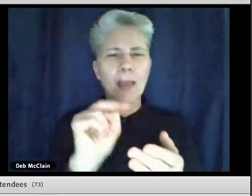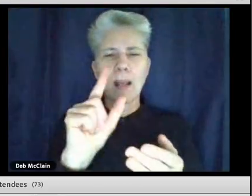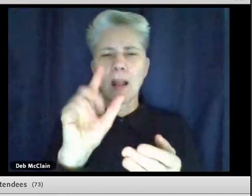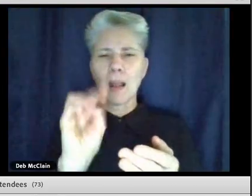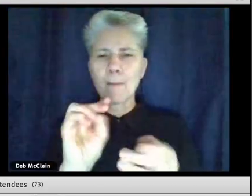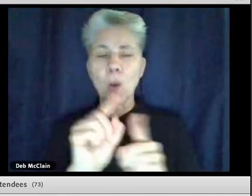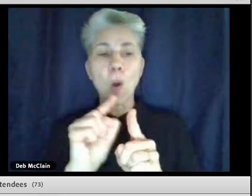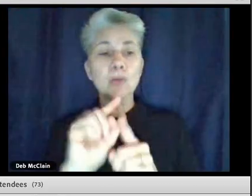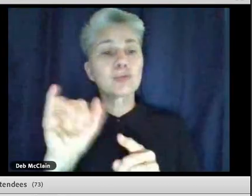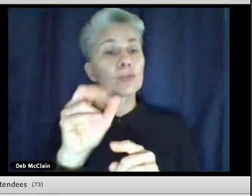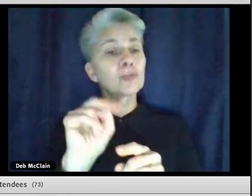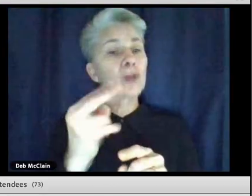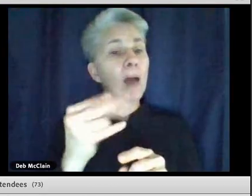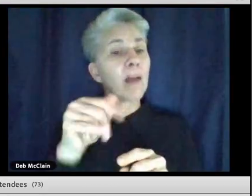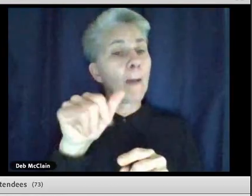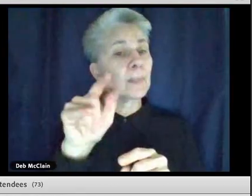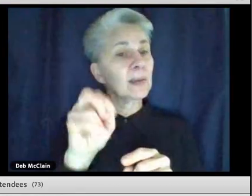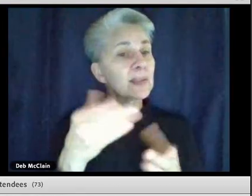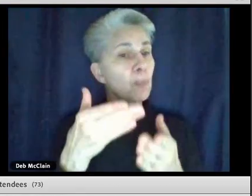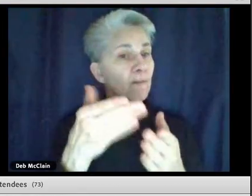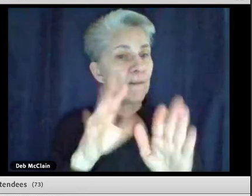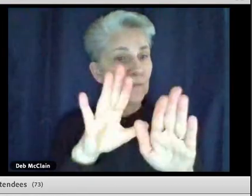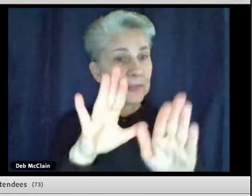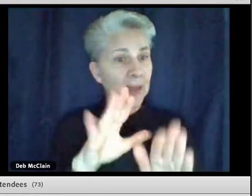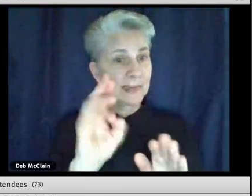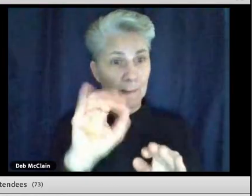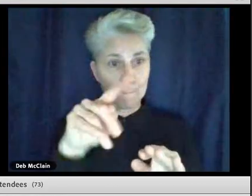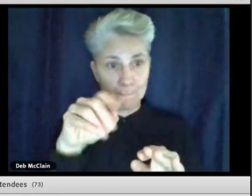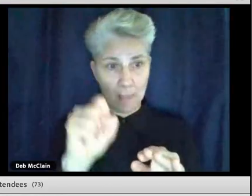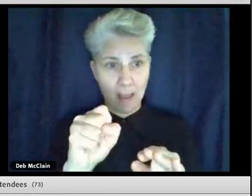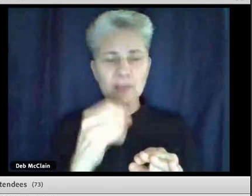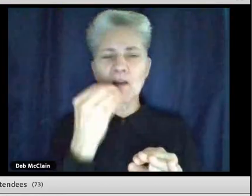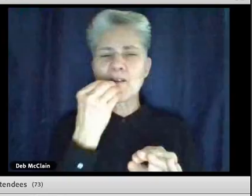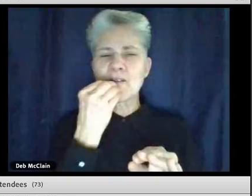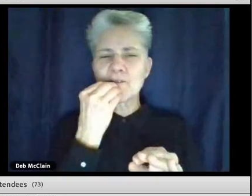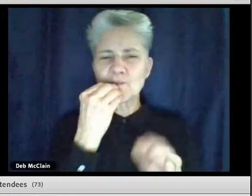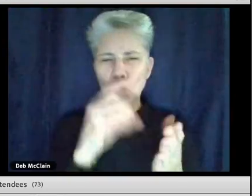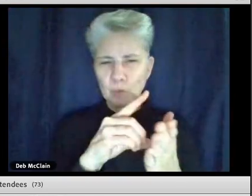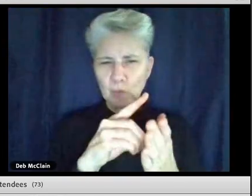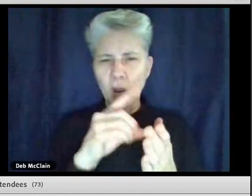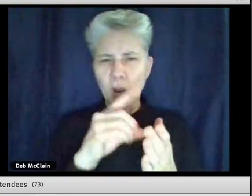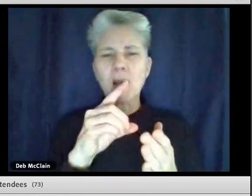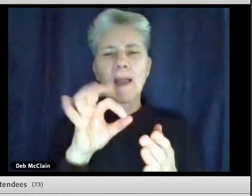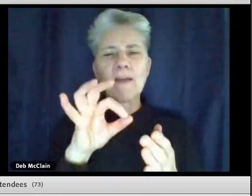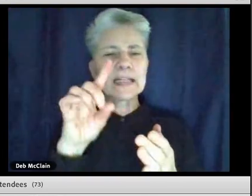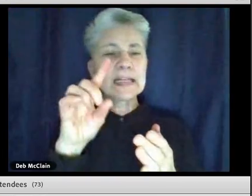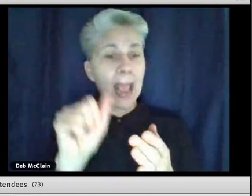and there's ways you can get help from the NLM. Also John Hopkins, they're the ones that provided those fantastic maps.